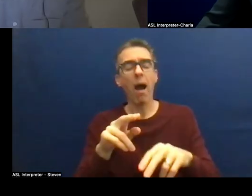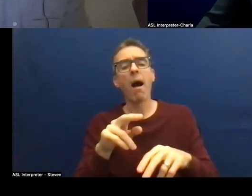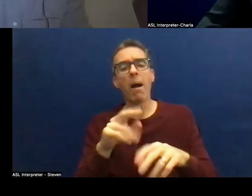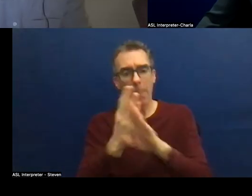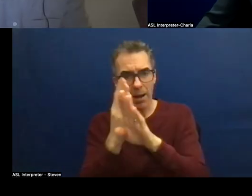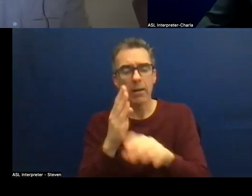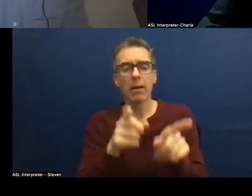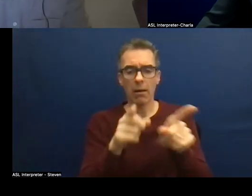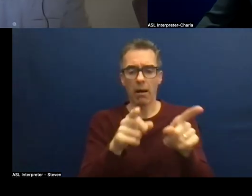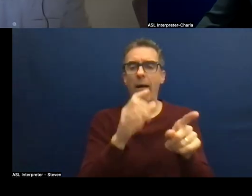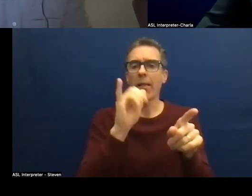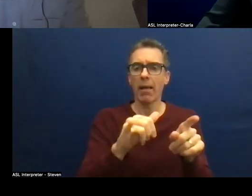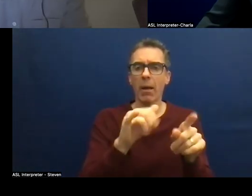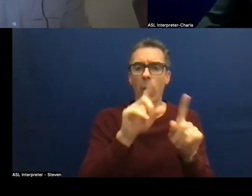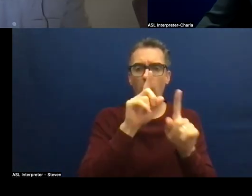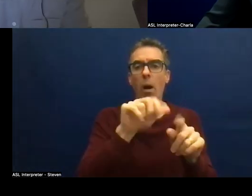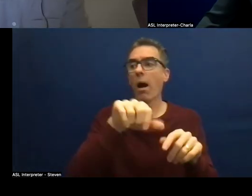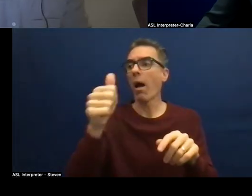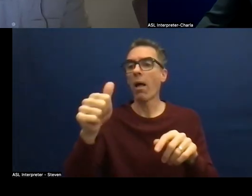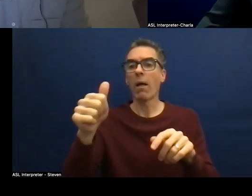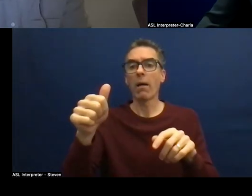in other CDOD-led BRT projects.